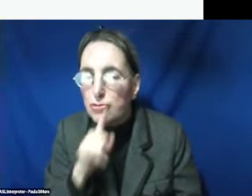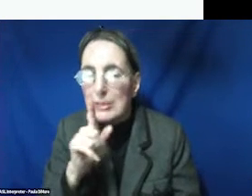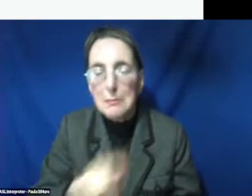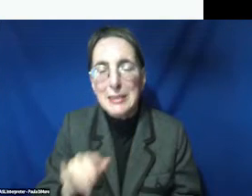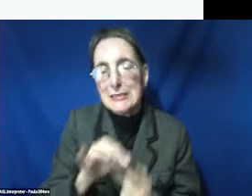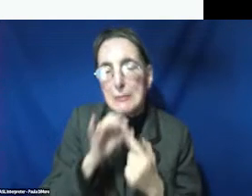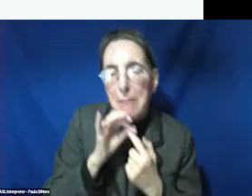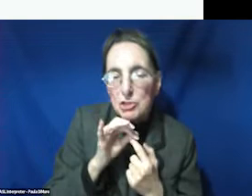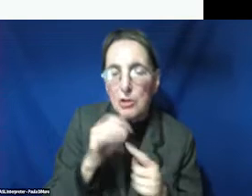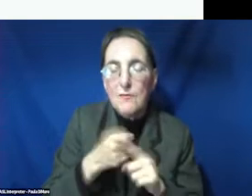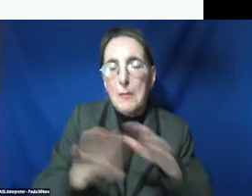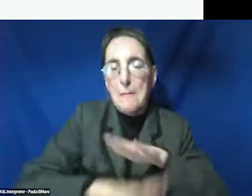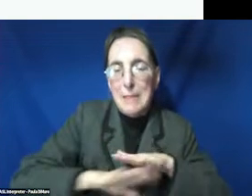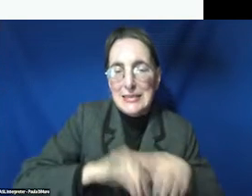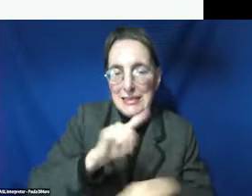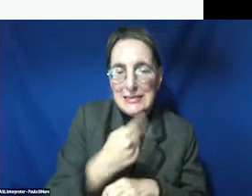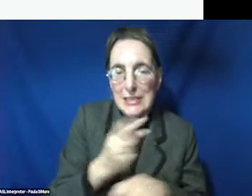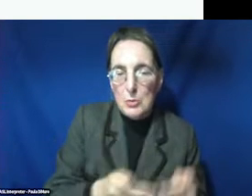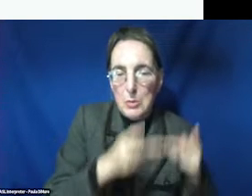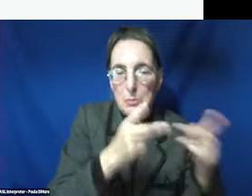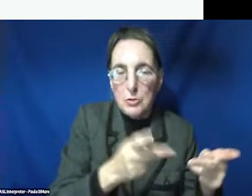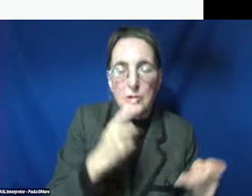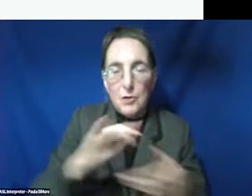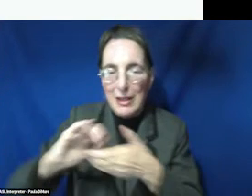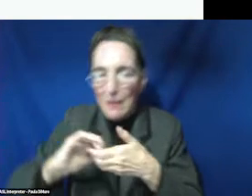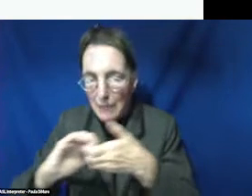So for a collaborative set, we will always put this here.